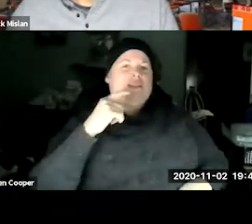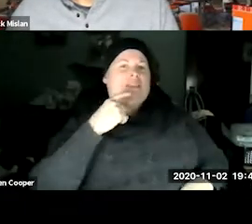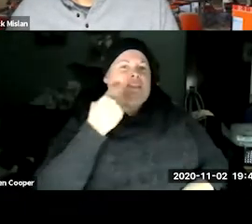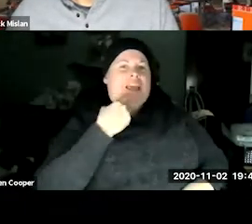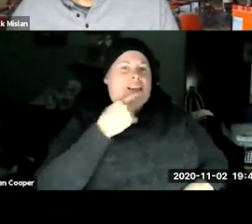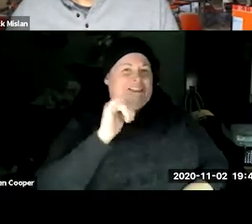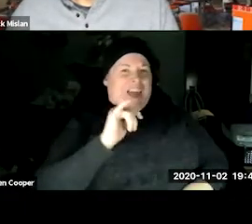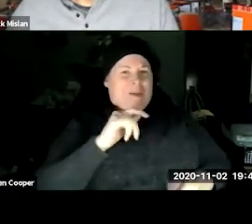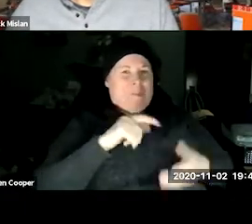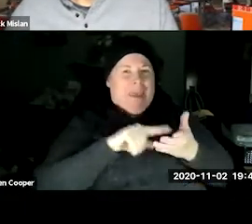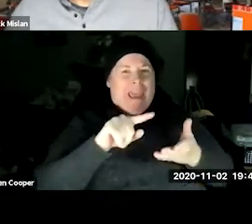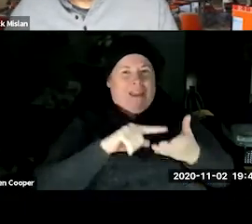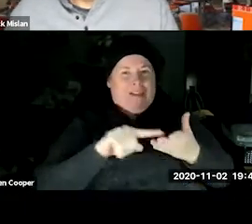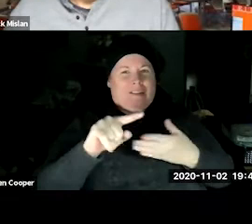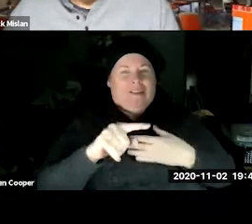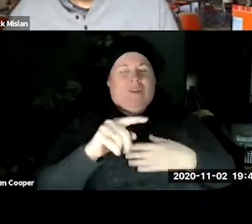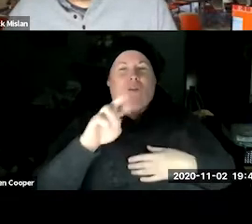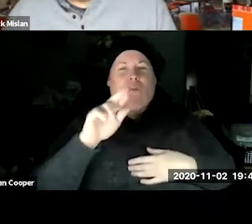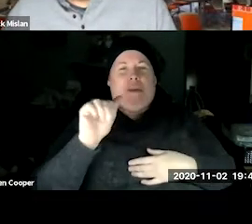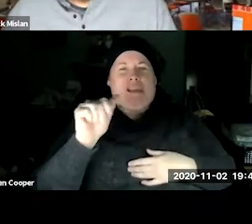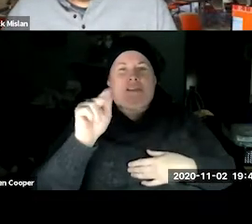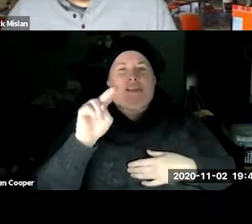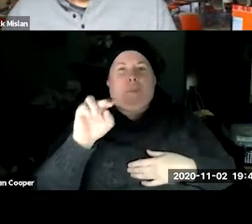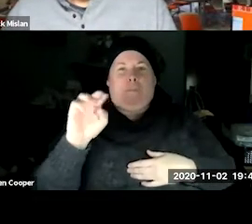now people are dying because of it kind of changes the dynamics of it.